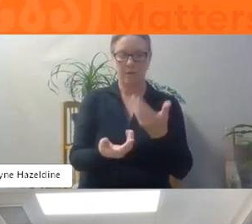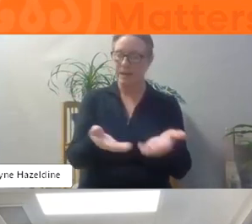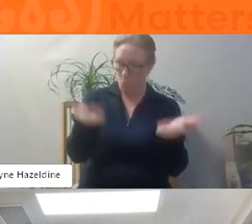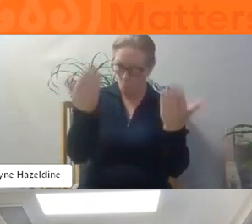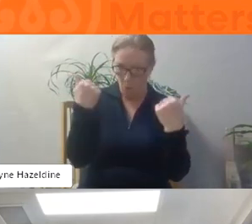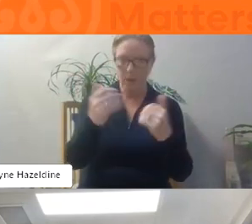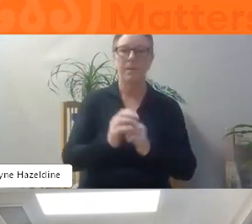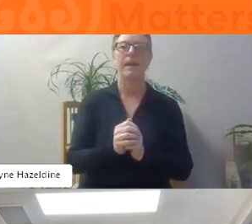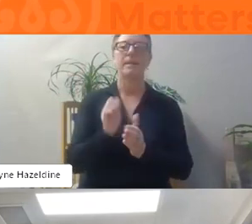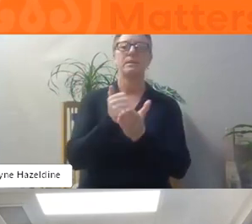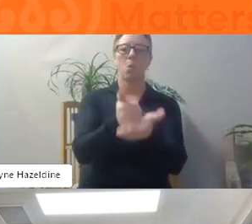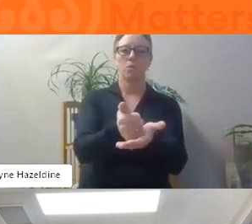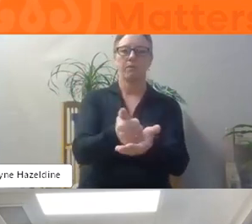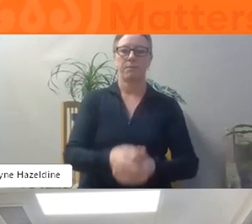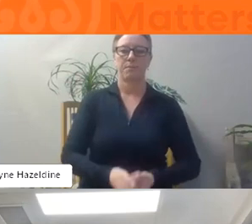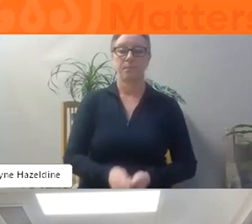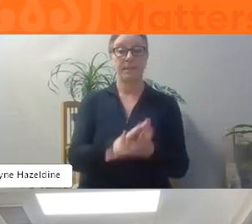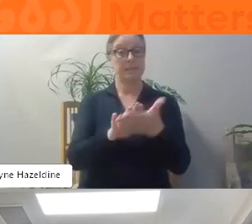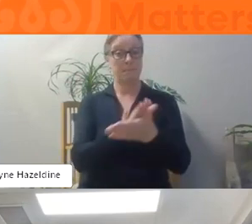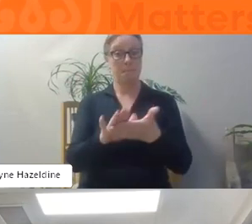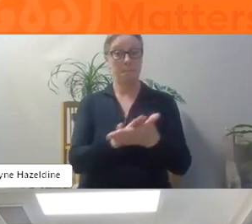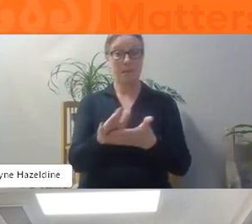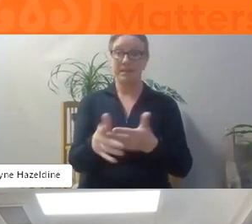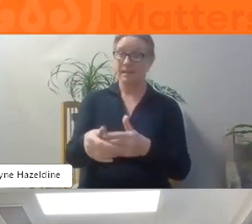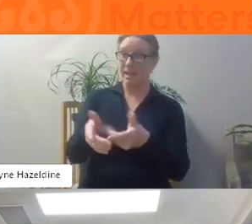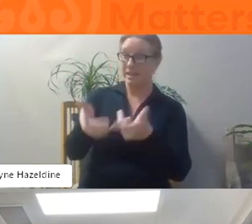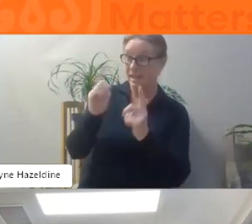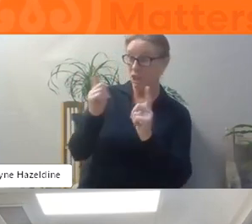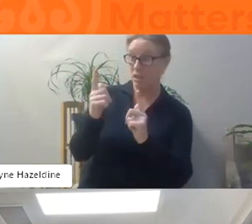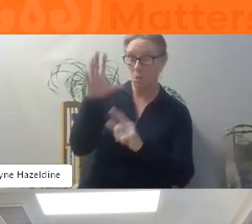and supportive. This means trained teachers who believe and support